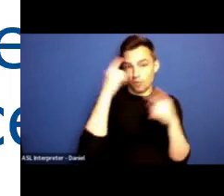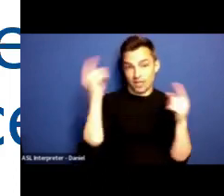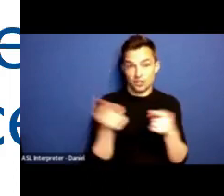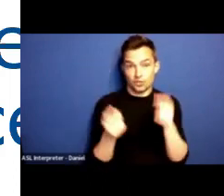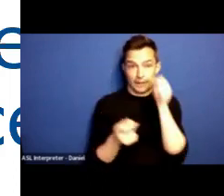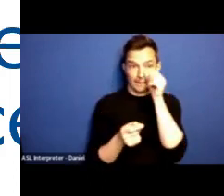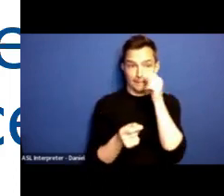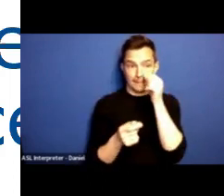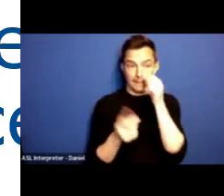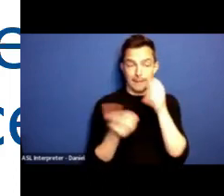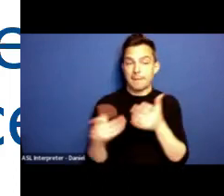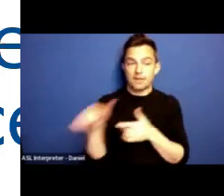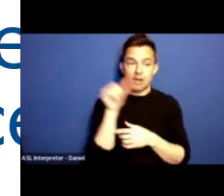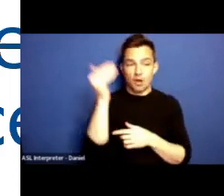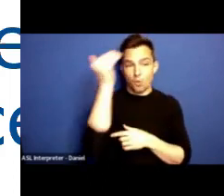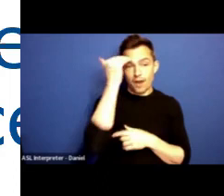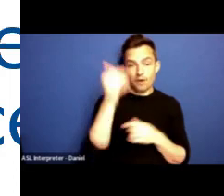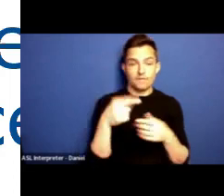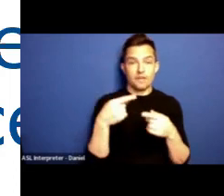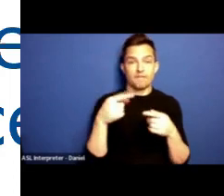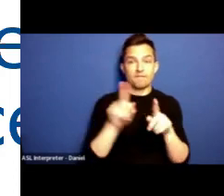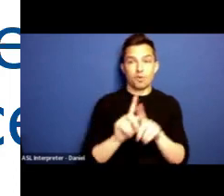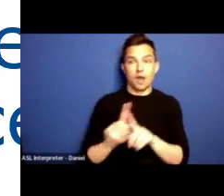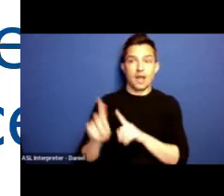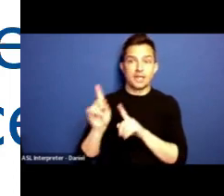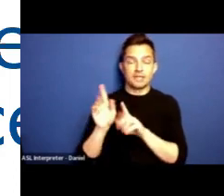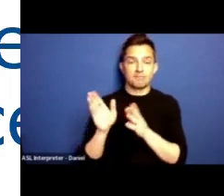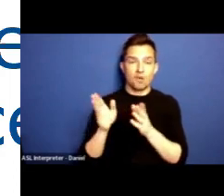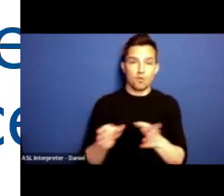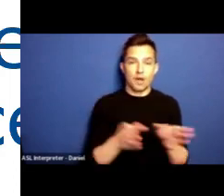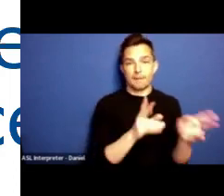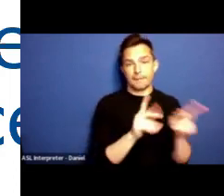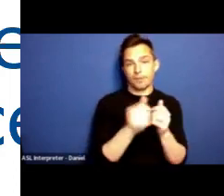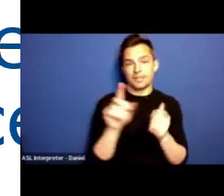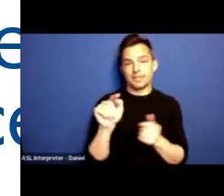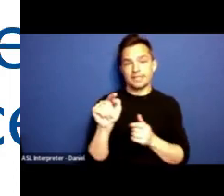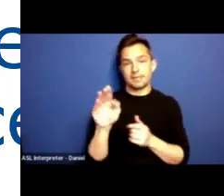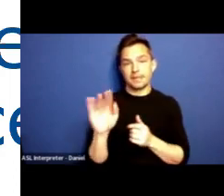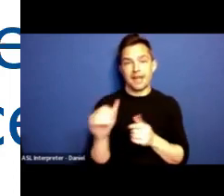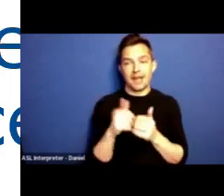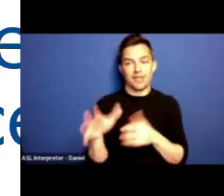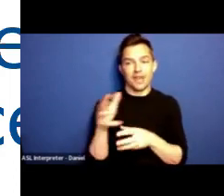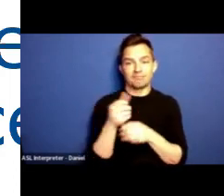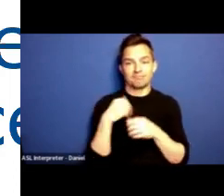unaware of the variety of ways that people with TBI receive supports. And even sometimes